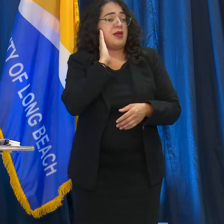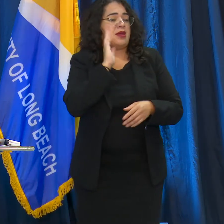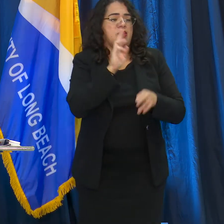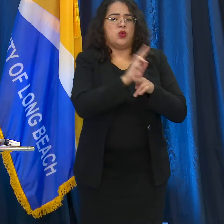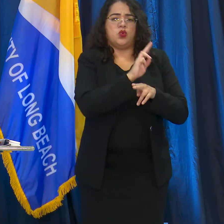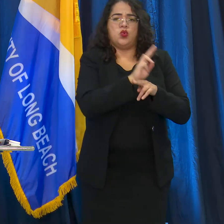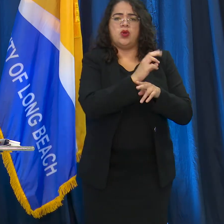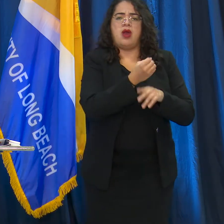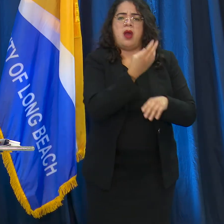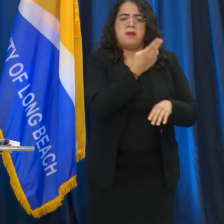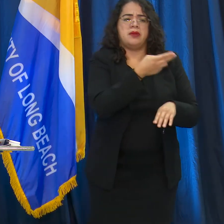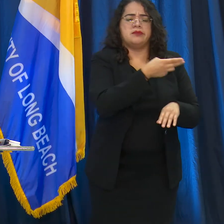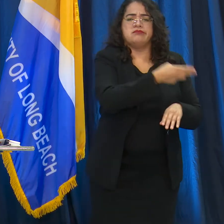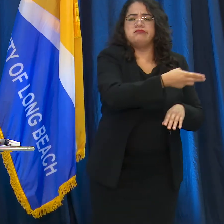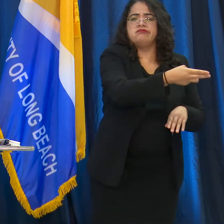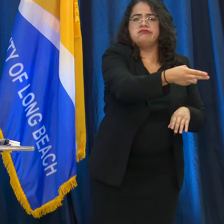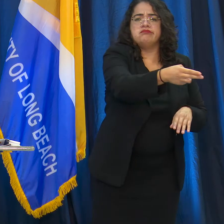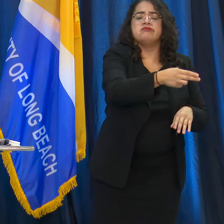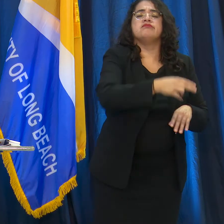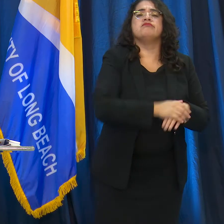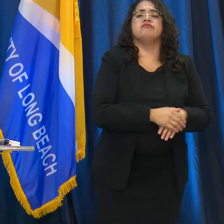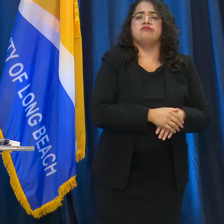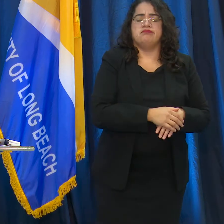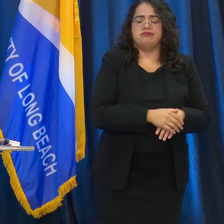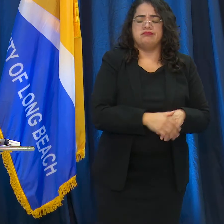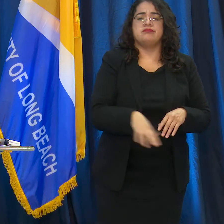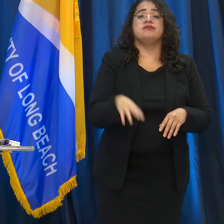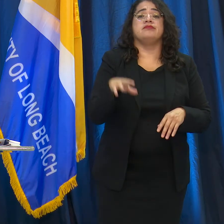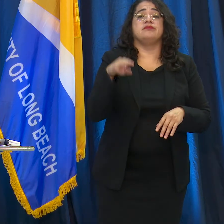is the hospital reporting to the state, and as the mayor indicated, sometimes that